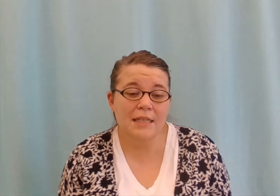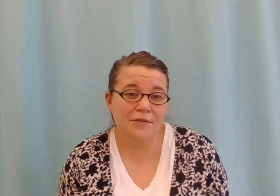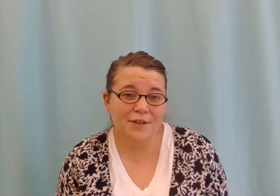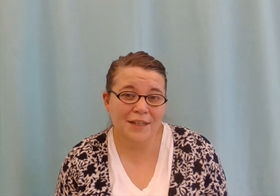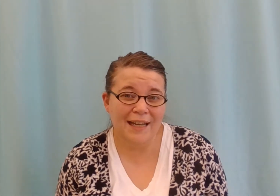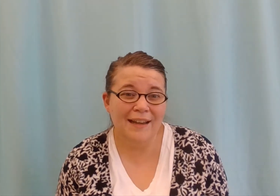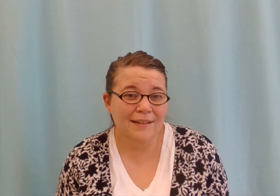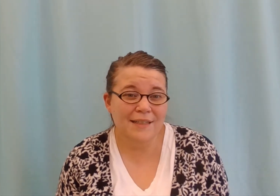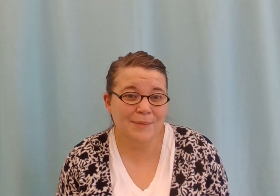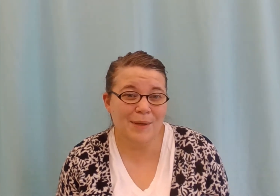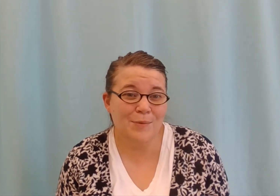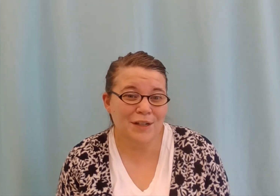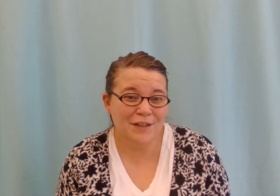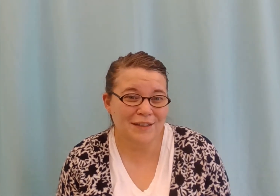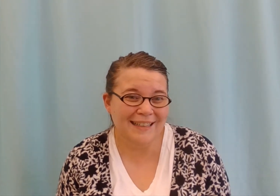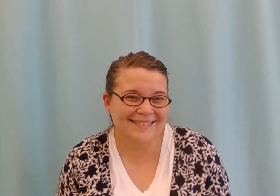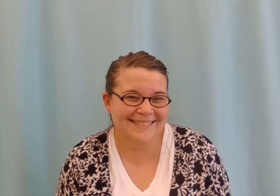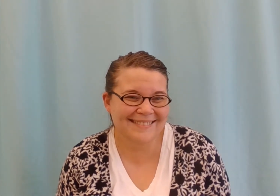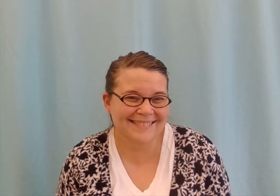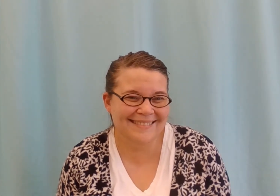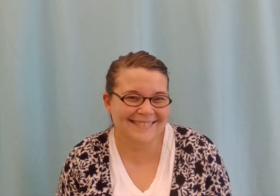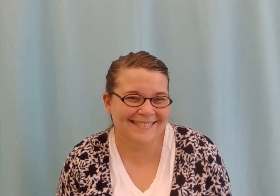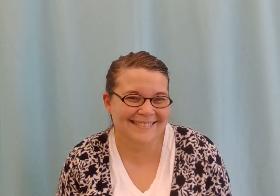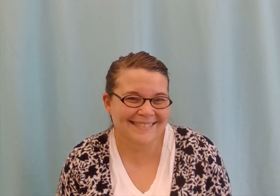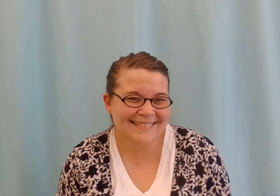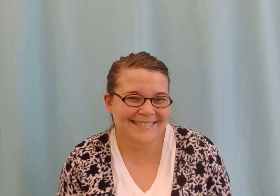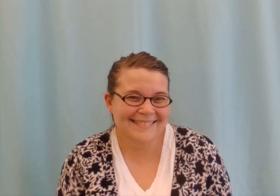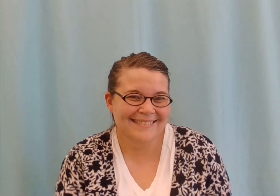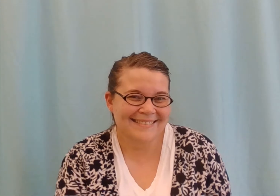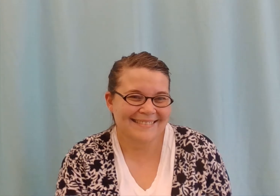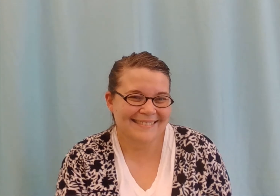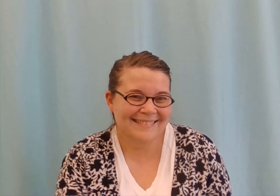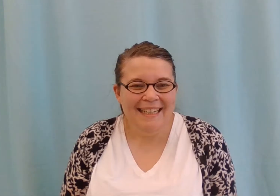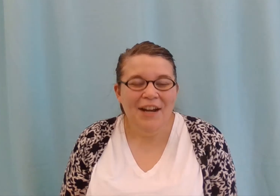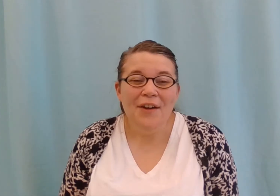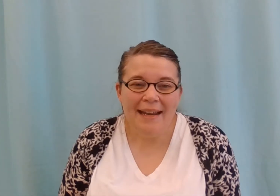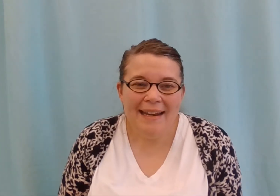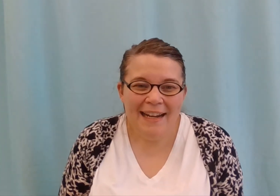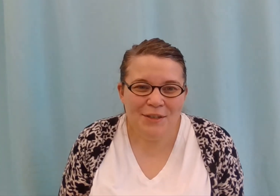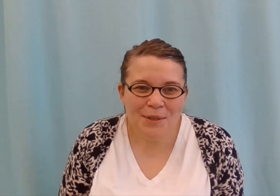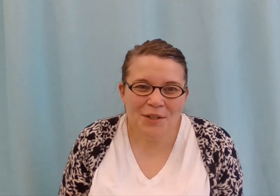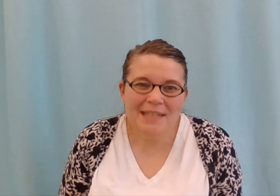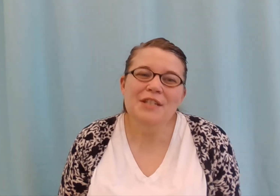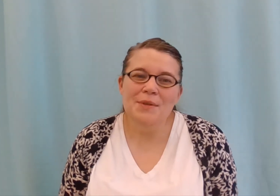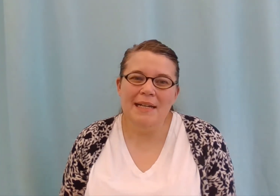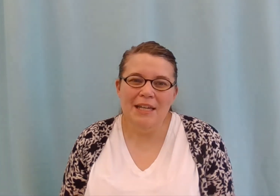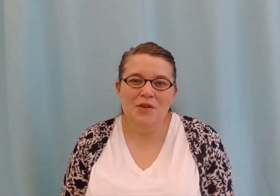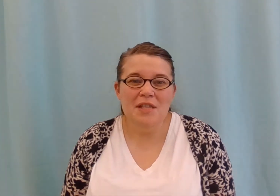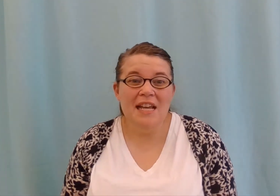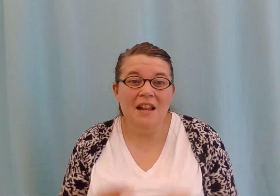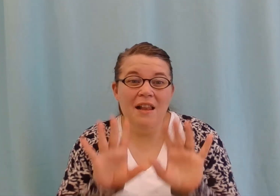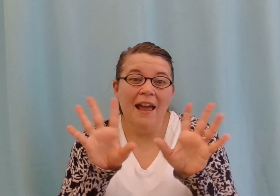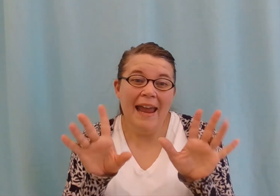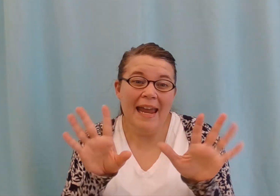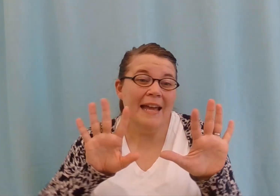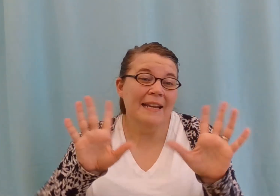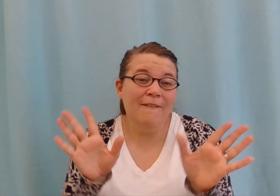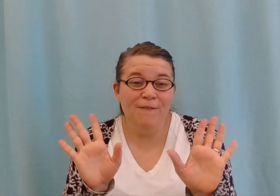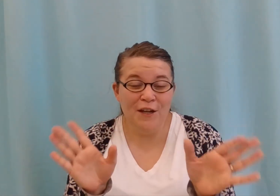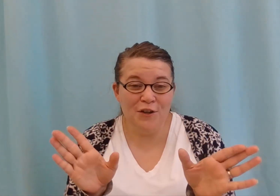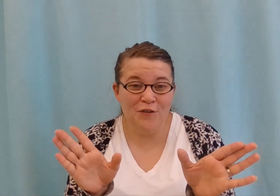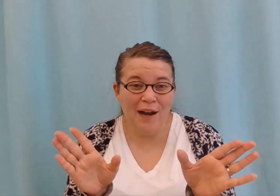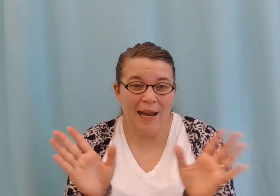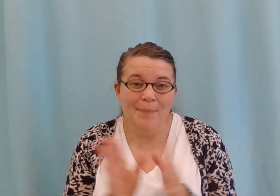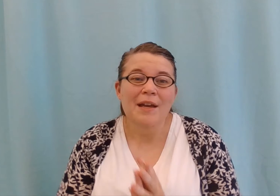differently to speak more clearly. Ok, next we're going to do a cute little hand and finger rhyme